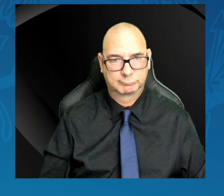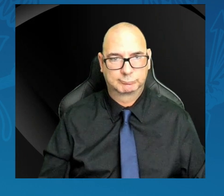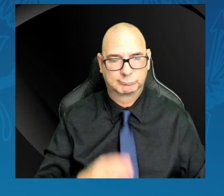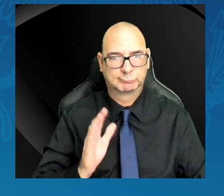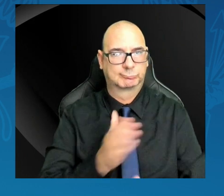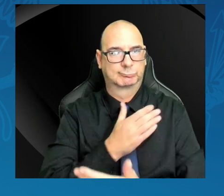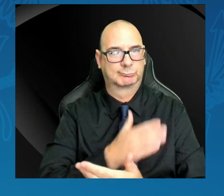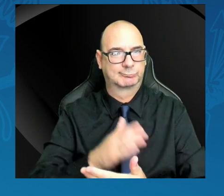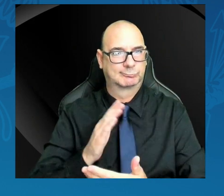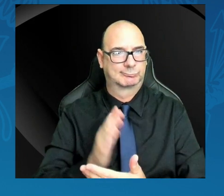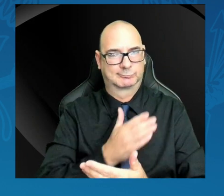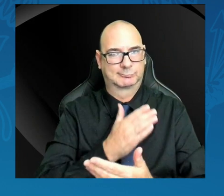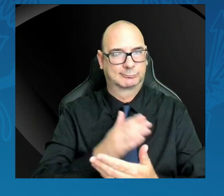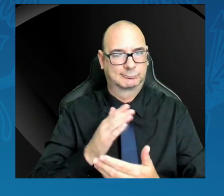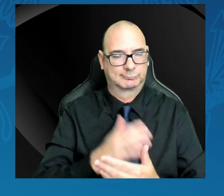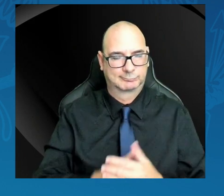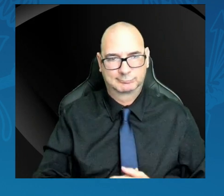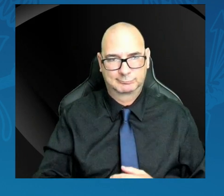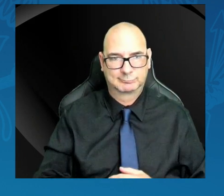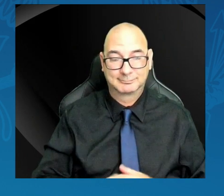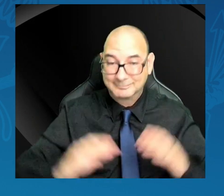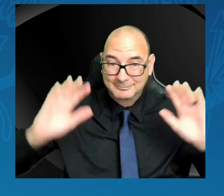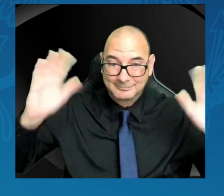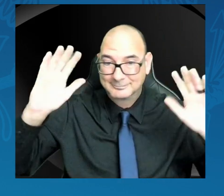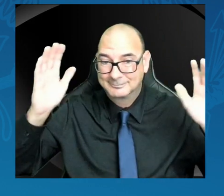Hi, everyone. Good afternoon. Good afternoon.